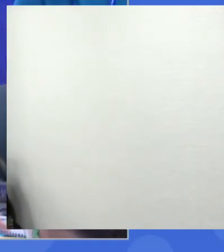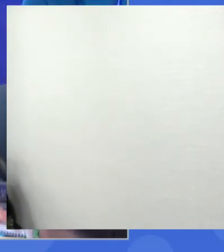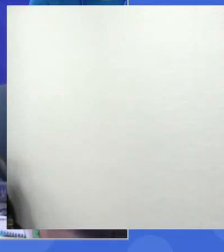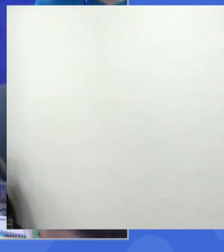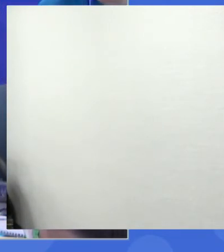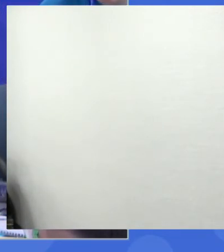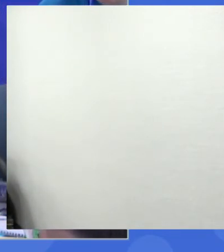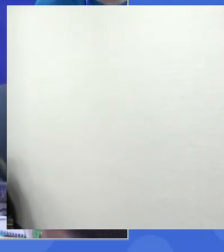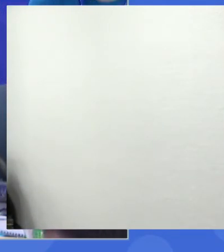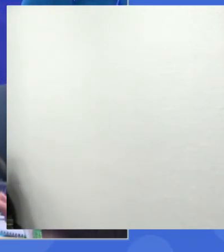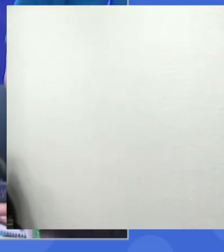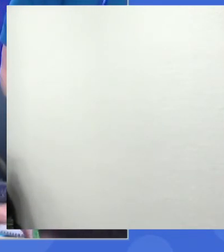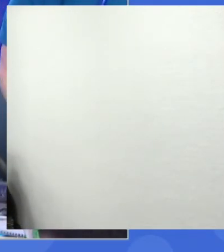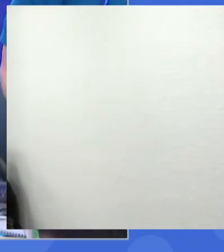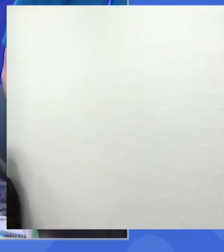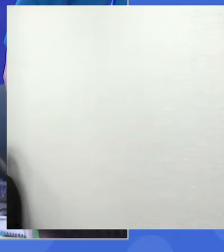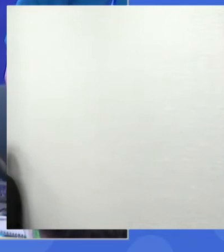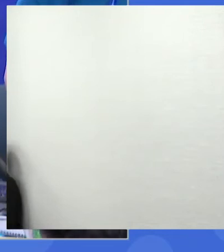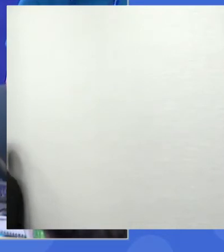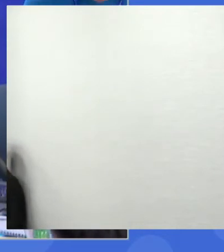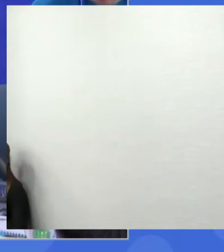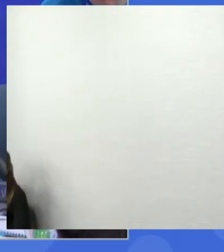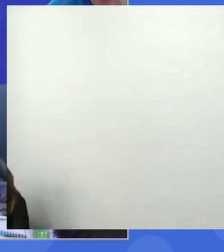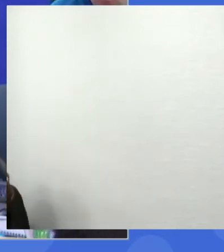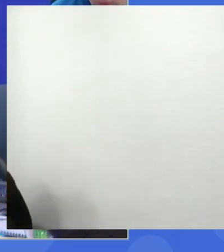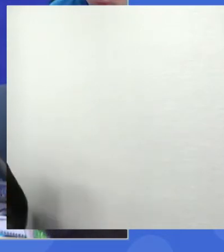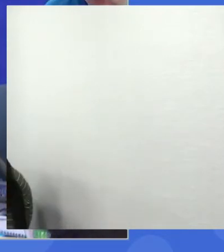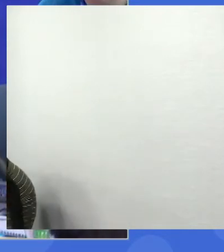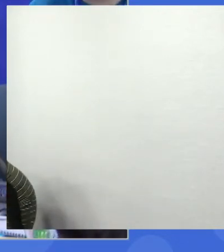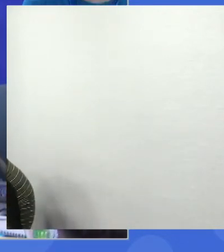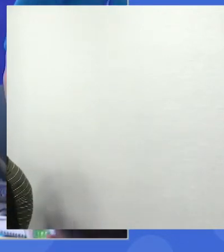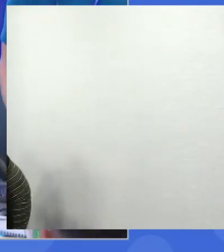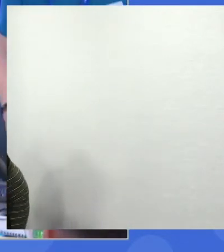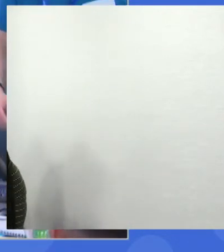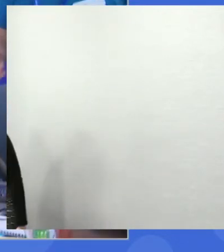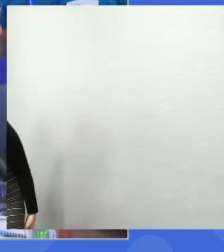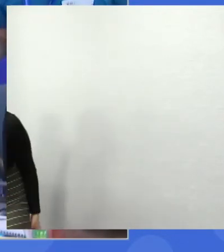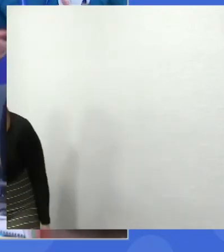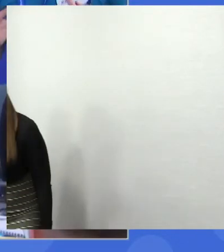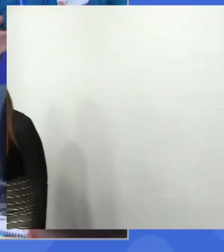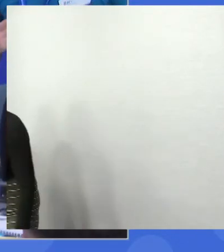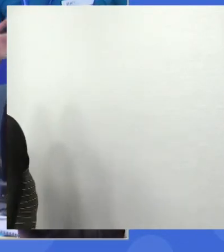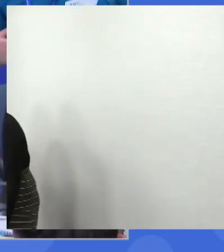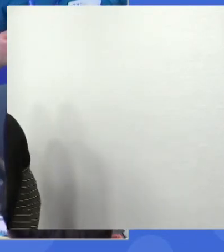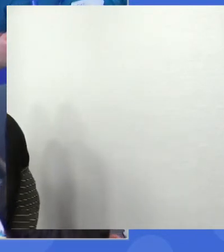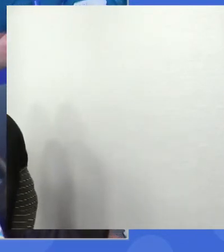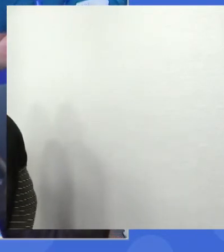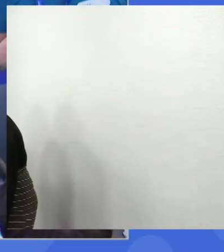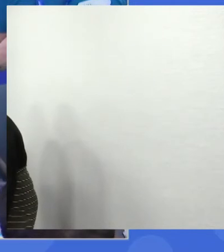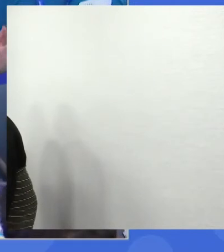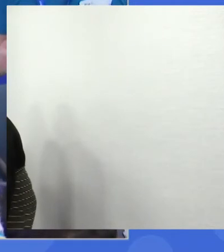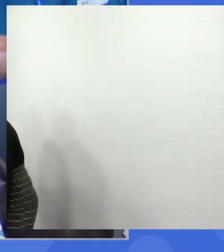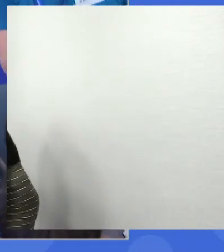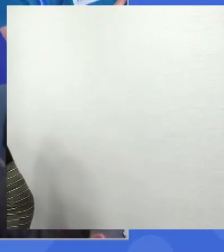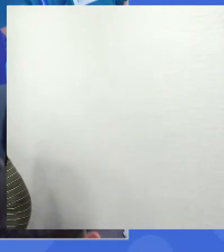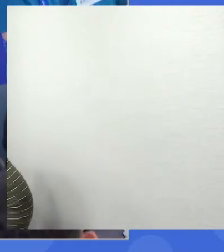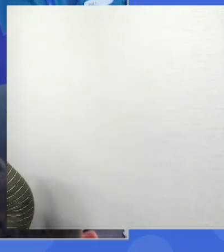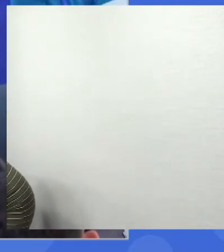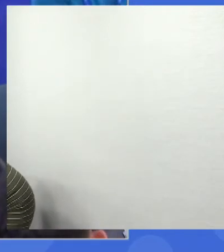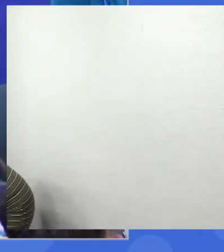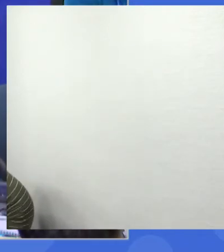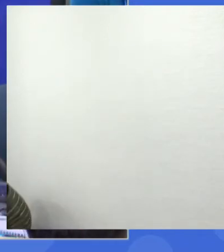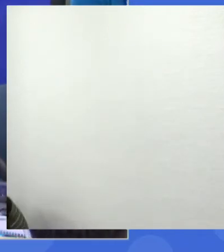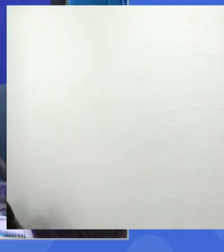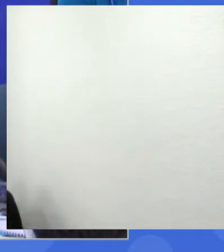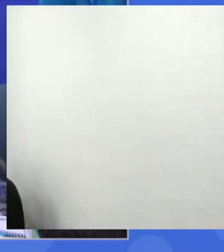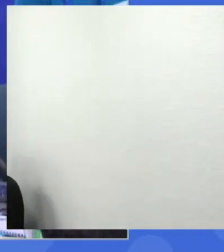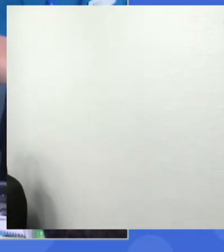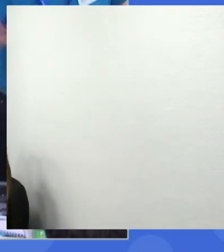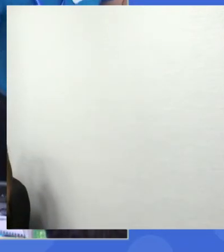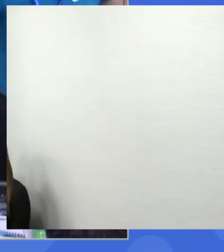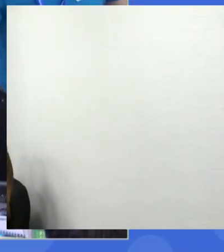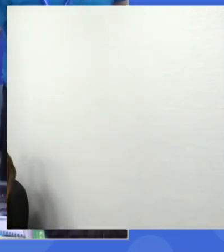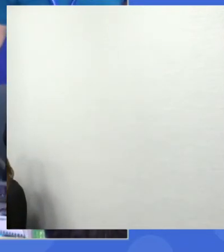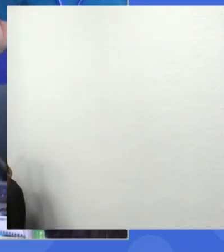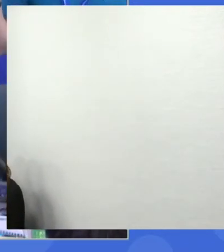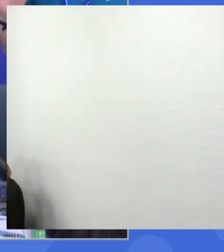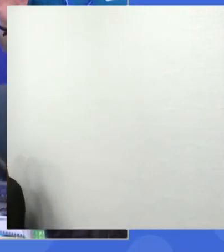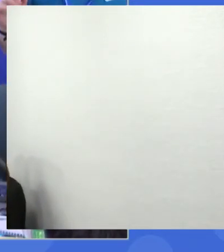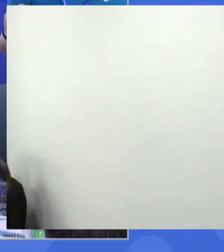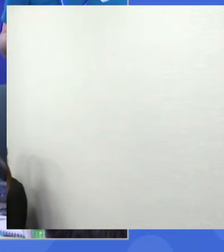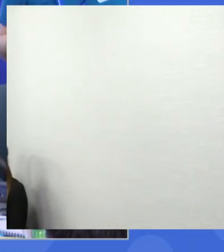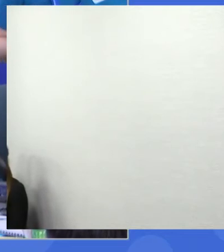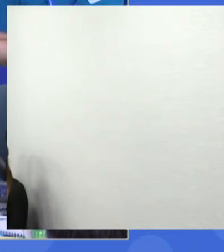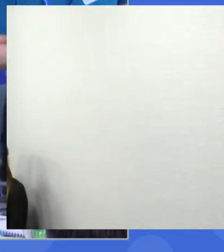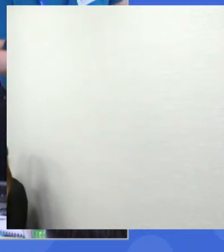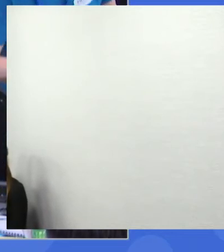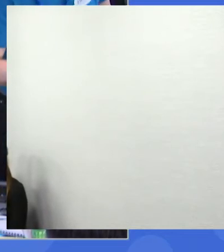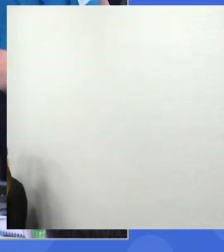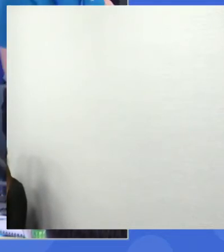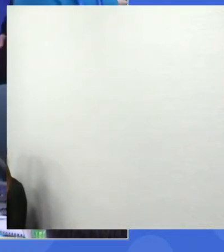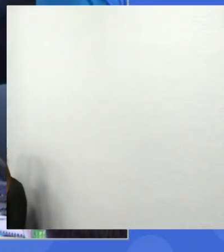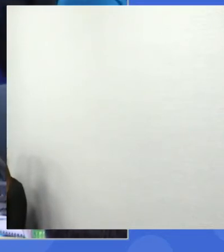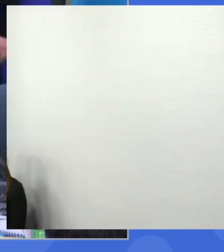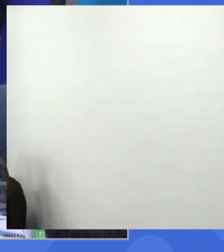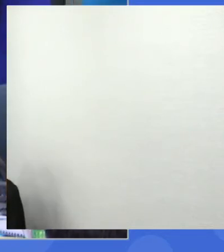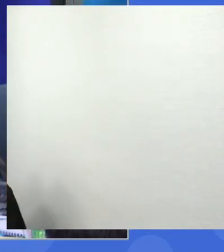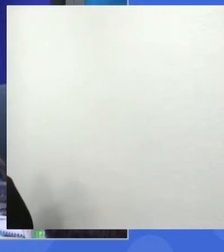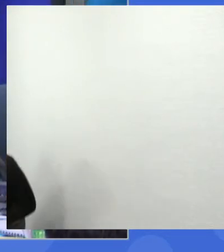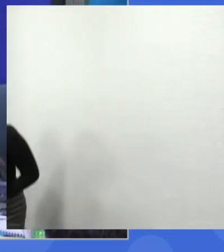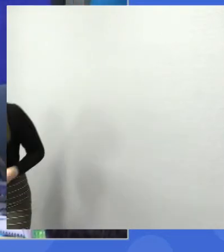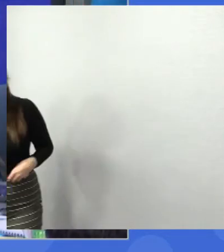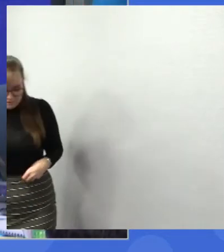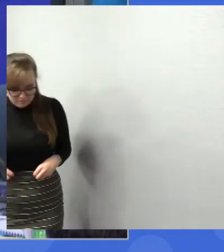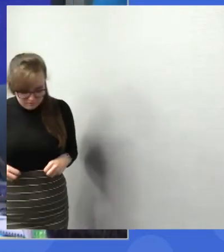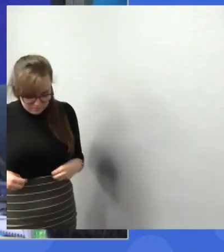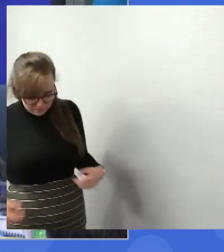okay can you start Kanna join to a conclusion and on your votes okay is